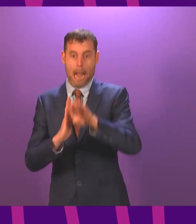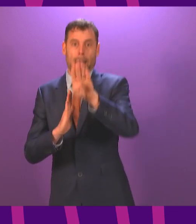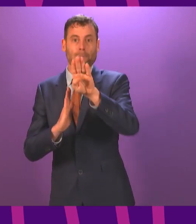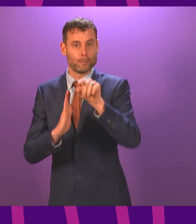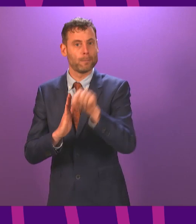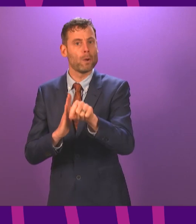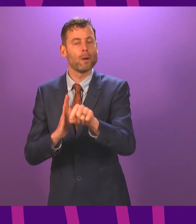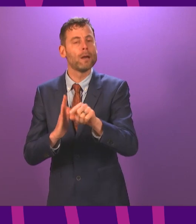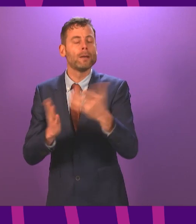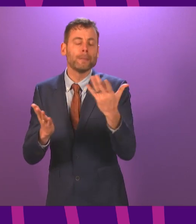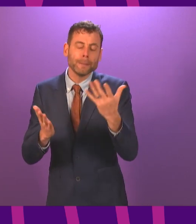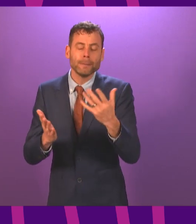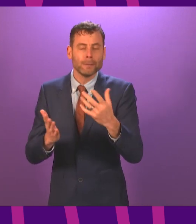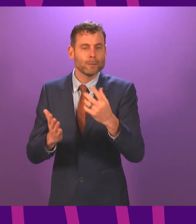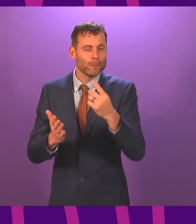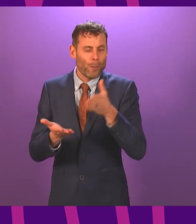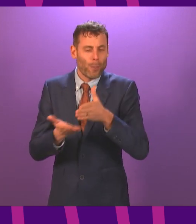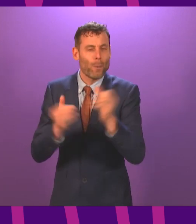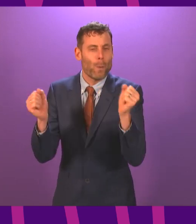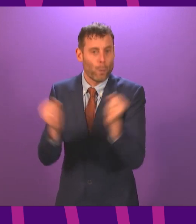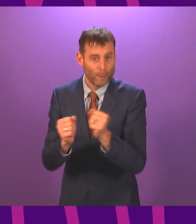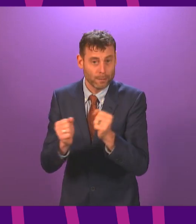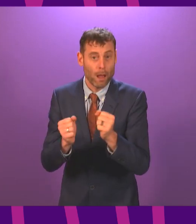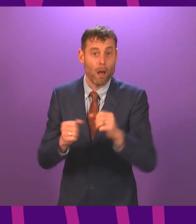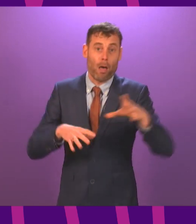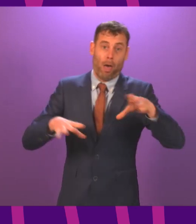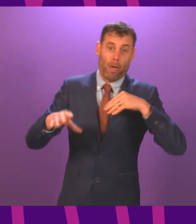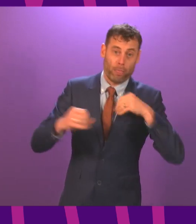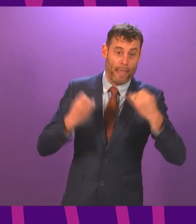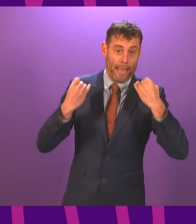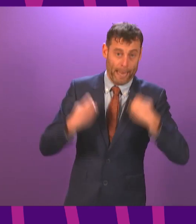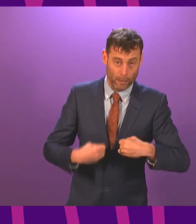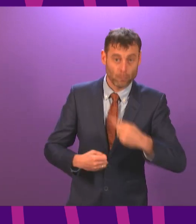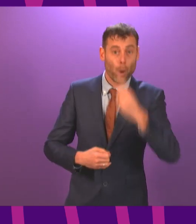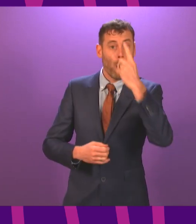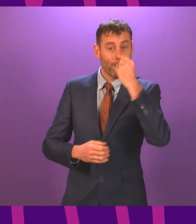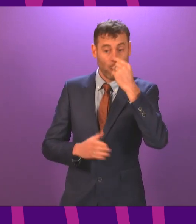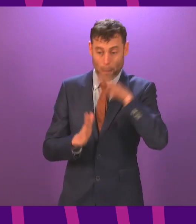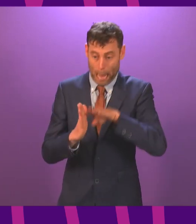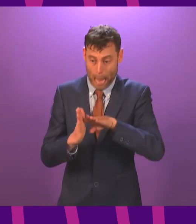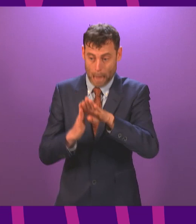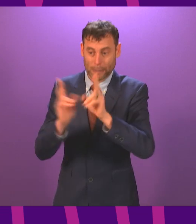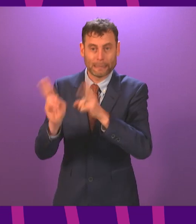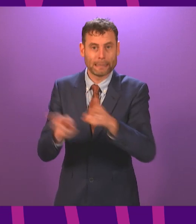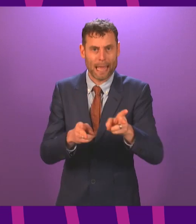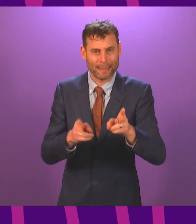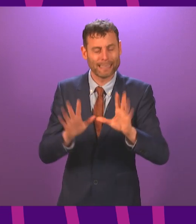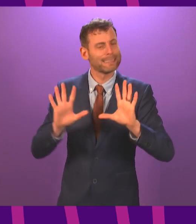again, and we could see cases and resulting illness and deaths start to rise again. That